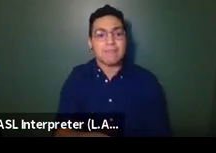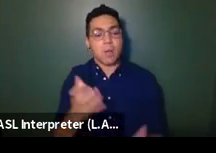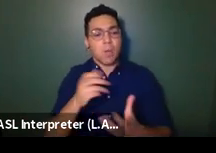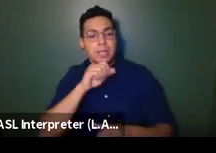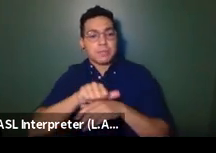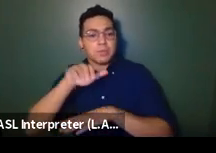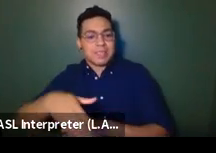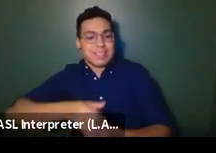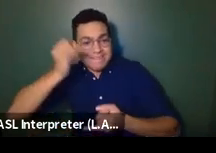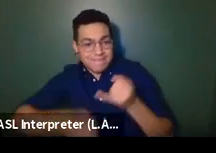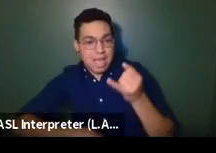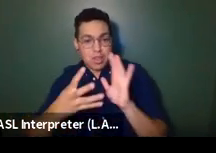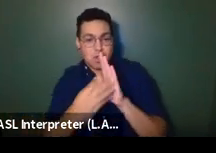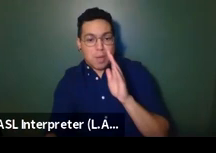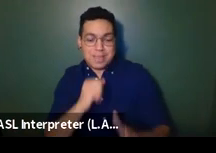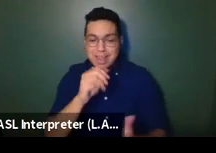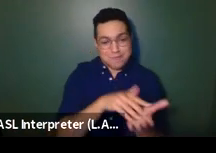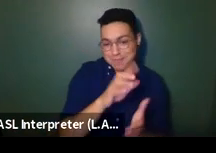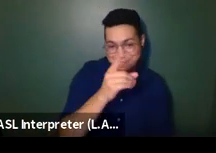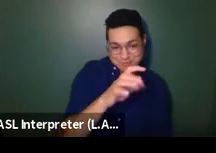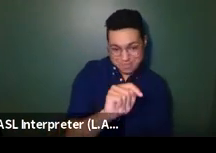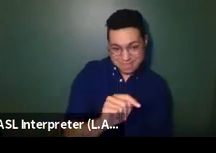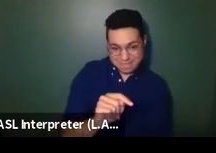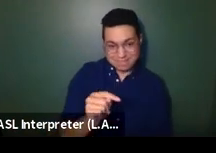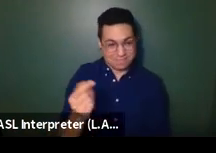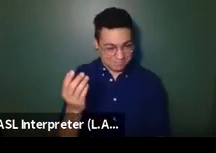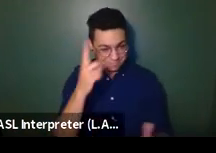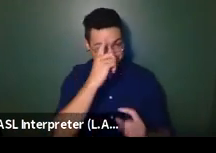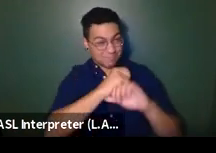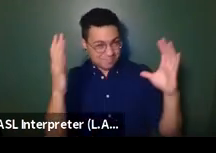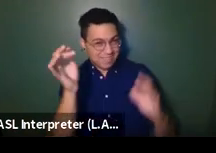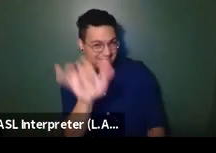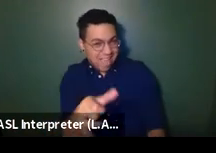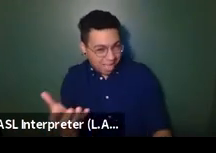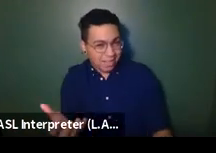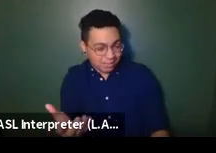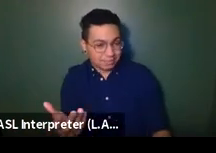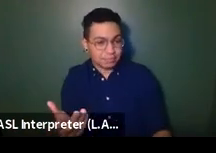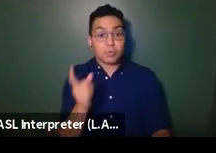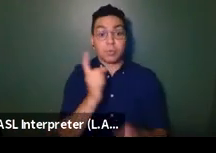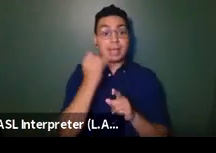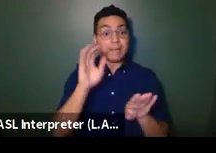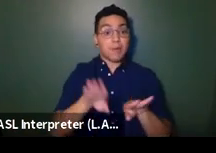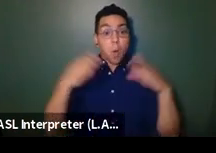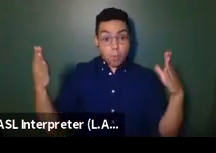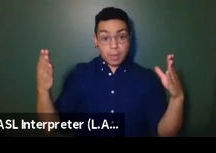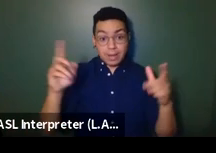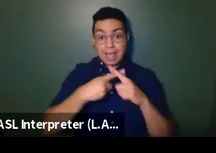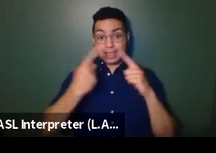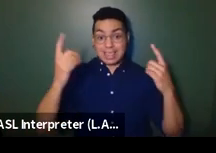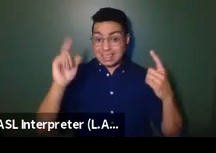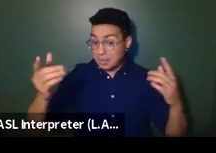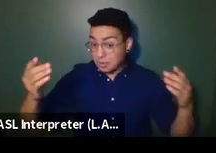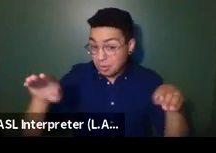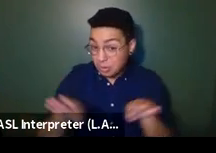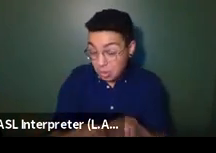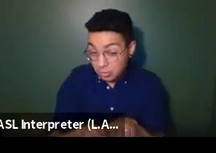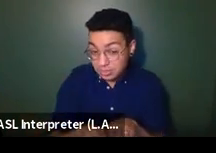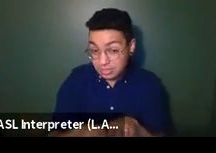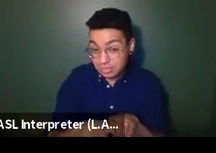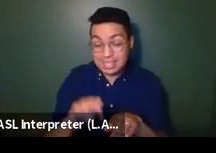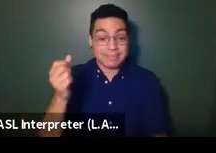ESD 189 - Amy Colburn: Yeah, yep, that's a great way. Just know that if you have that open and then close it if they have submitted things they won't be able to see those submissions anymore.